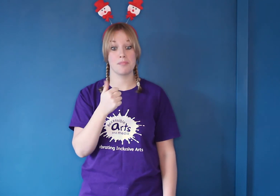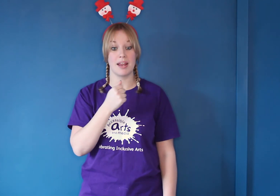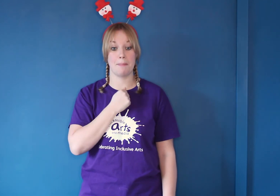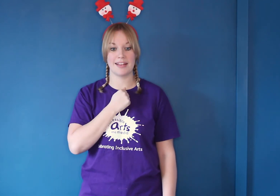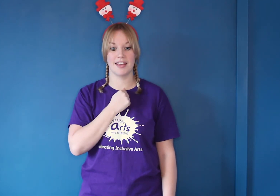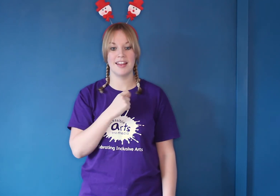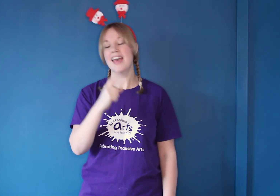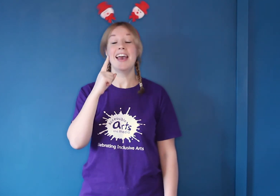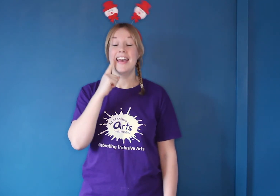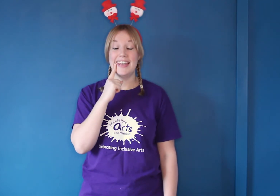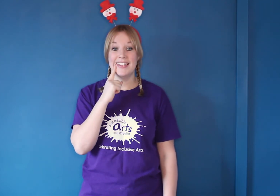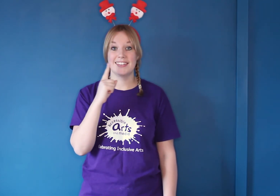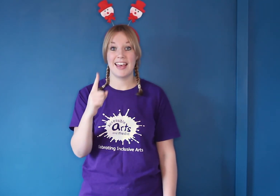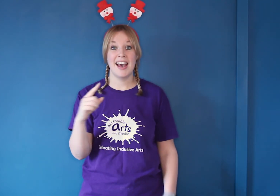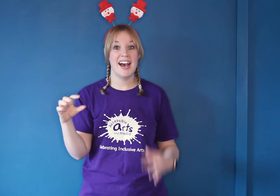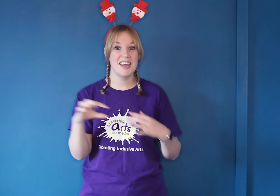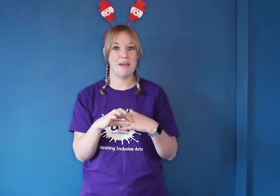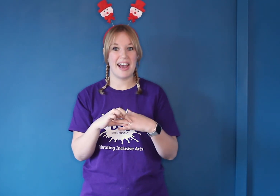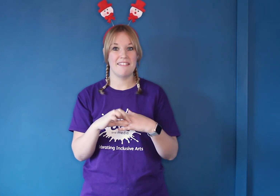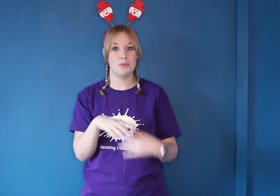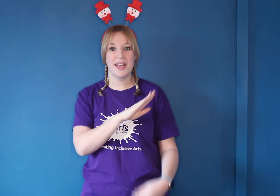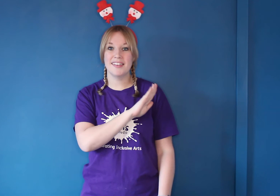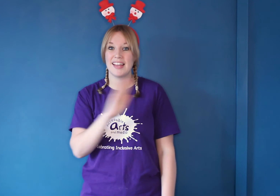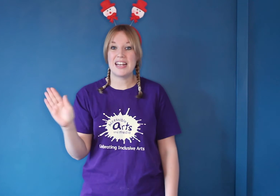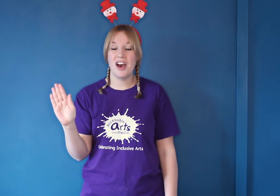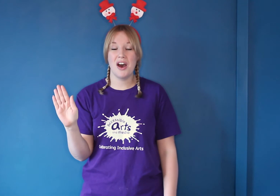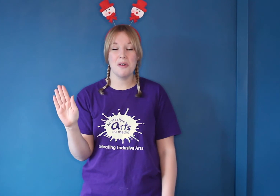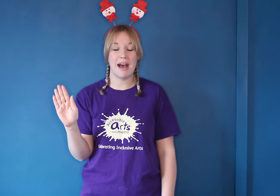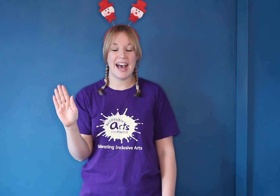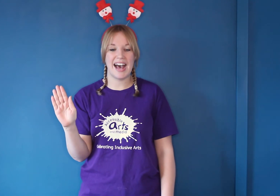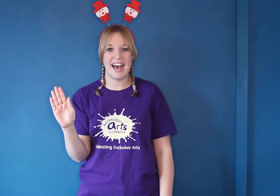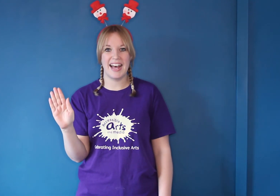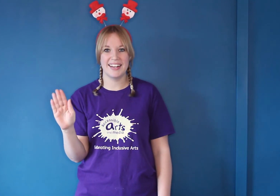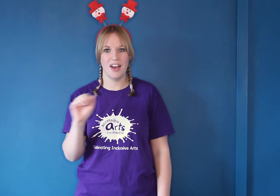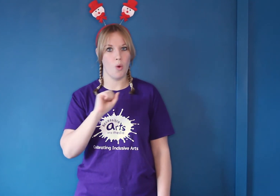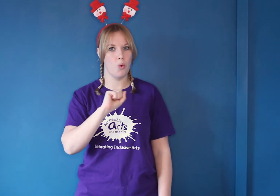Brilliant. My turn. He’ll say are you married? We’ll say no man.